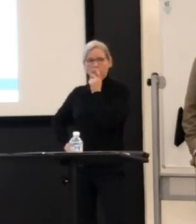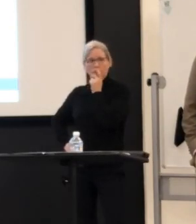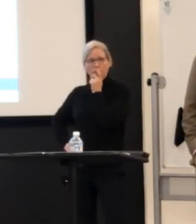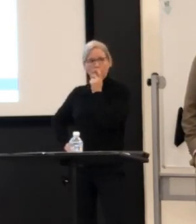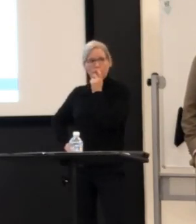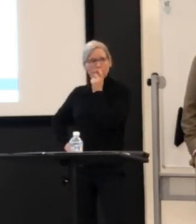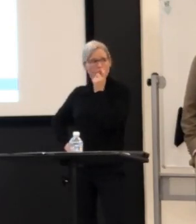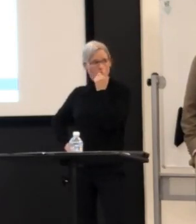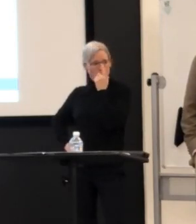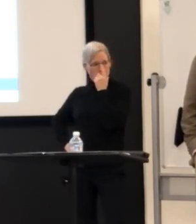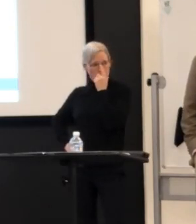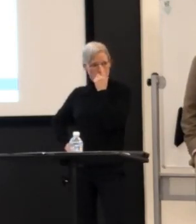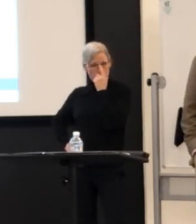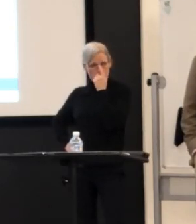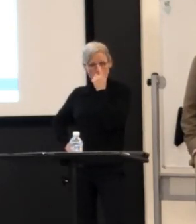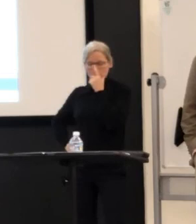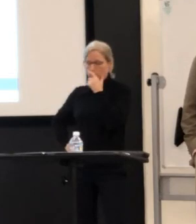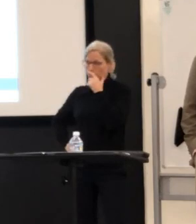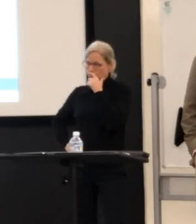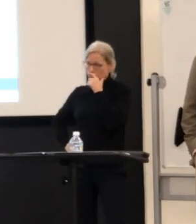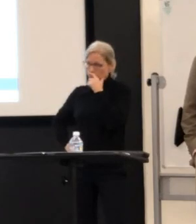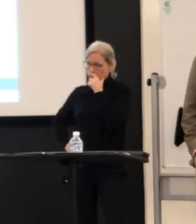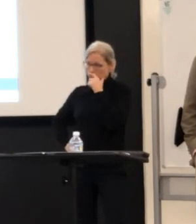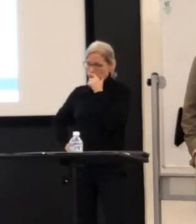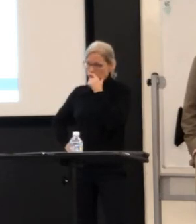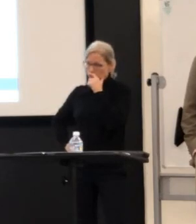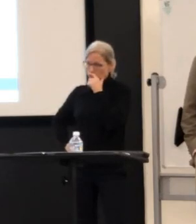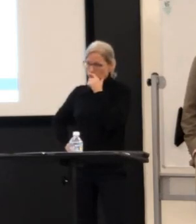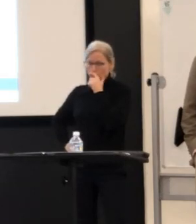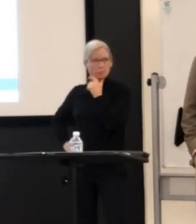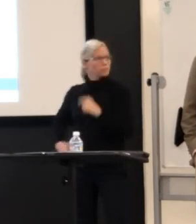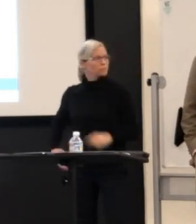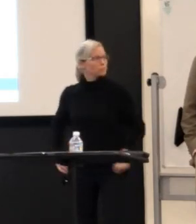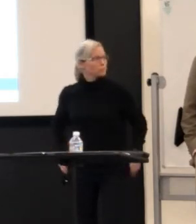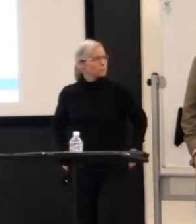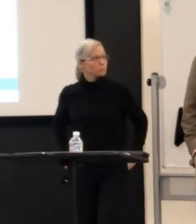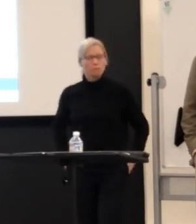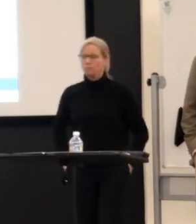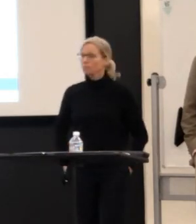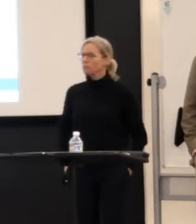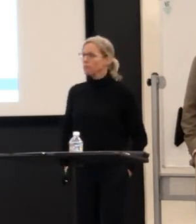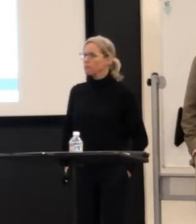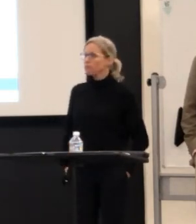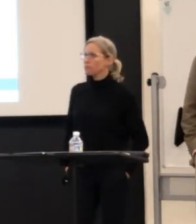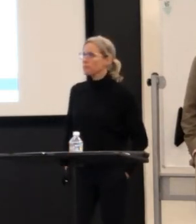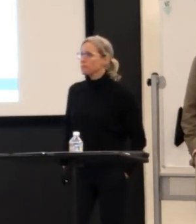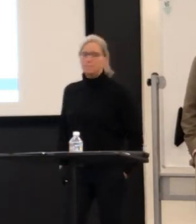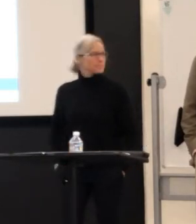because this is not the first or the last time that we're going to have these sorts of conversations in the community, it's an ongoing effort.